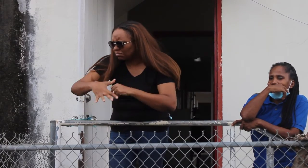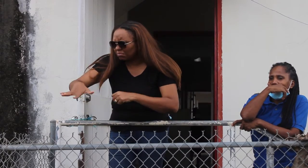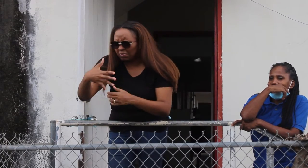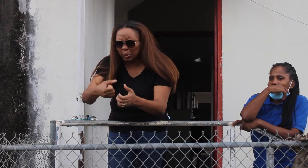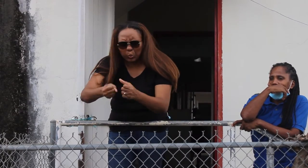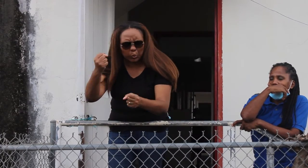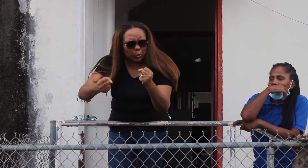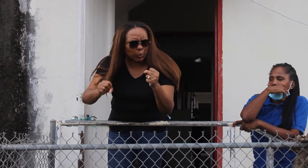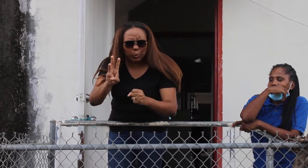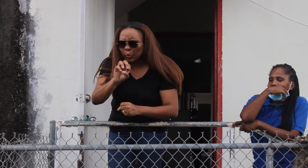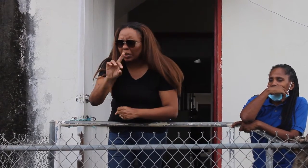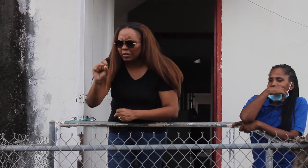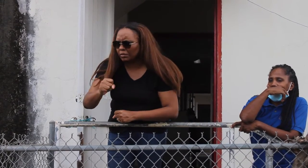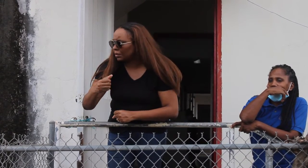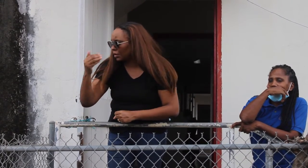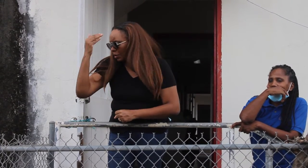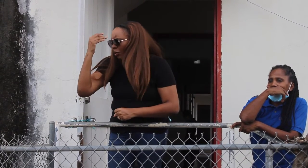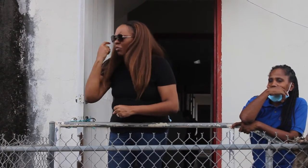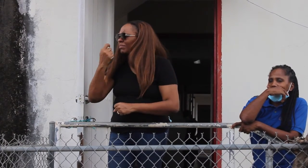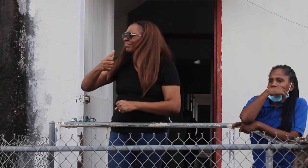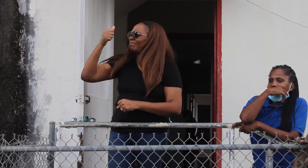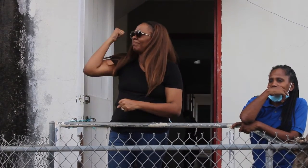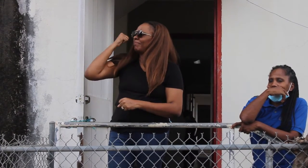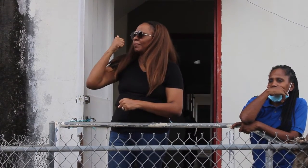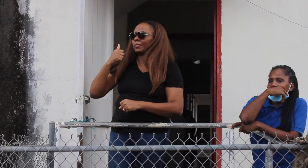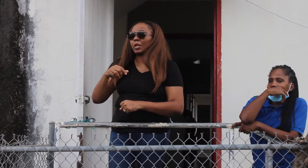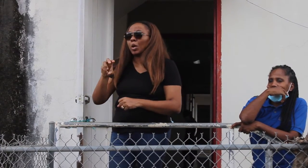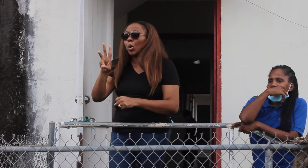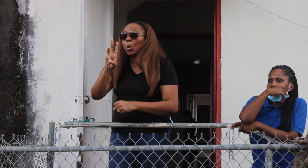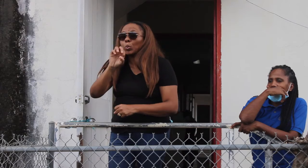we just learned our pes and louise being the best the unacceptable plan